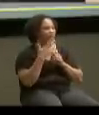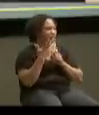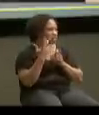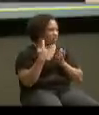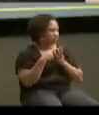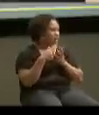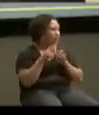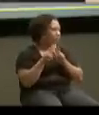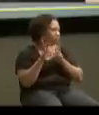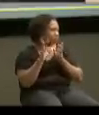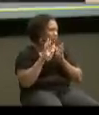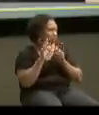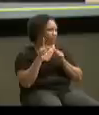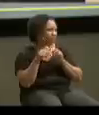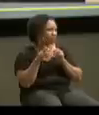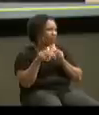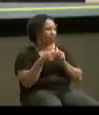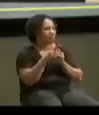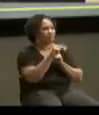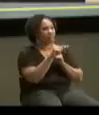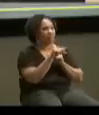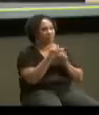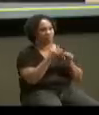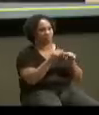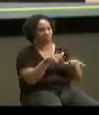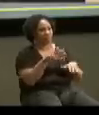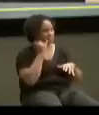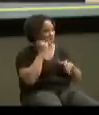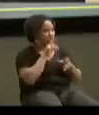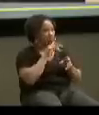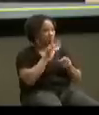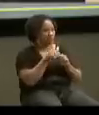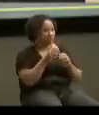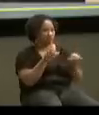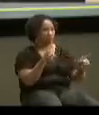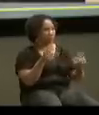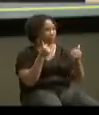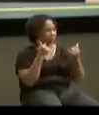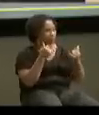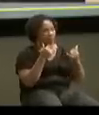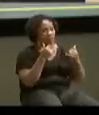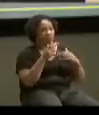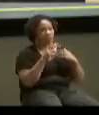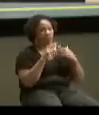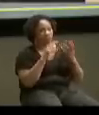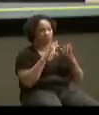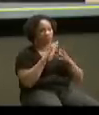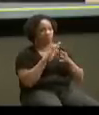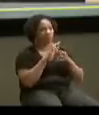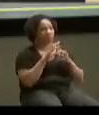WE HAVE A GENTLEMAN TALKING TO ME EARLIER IN THE DAY WHO WANTED TO TALK ABOUT DATA SYSTEMS.